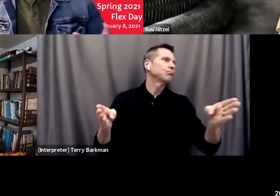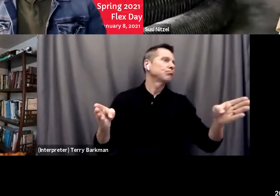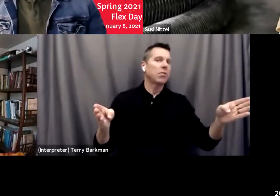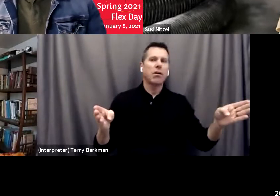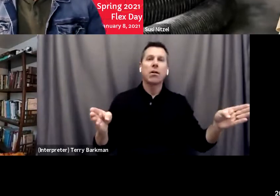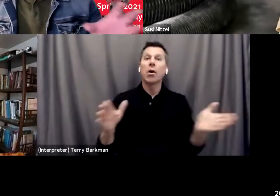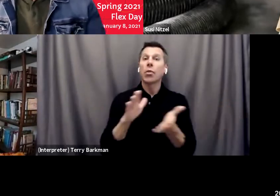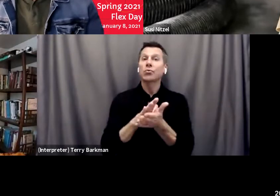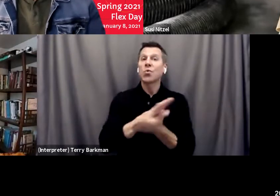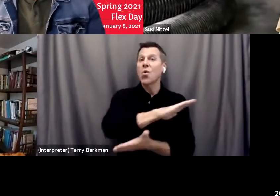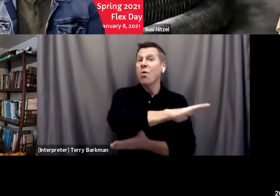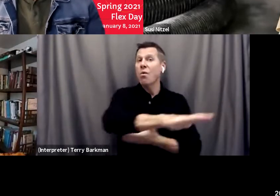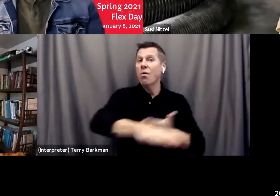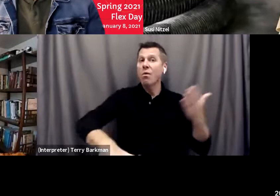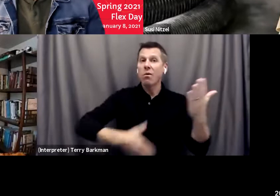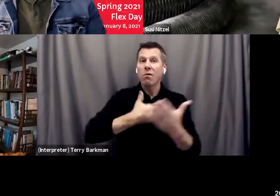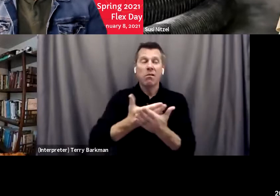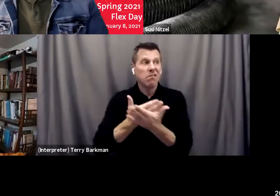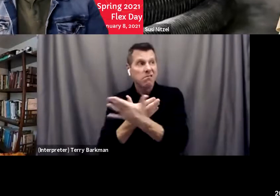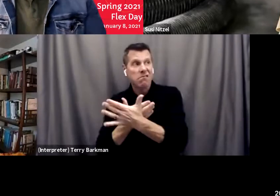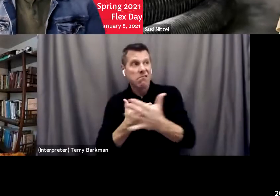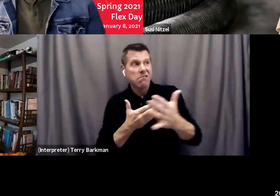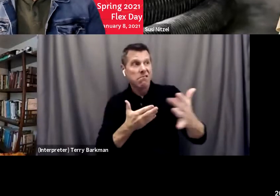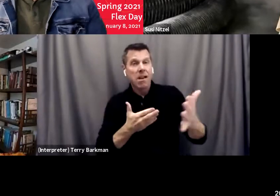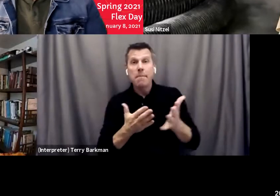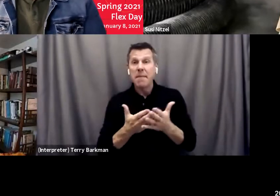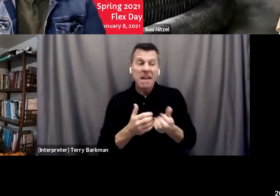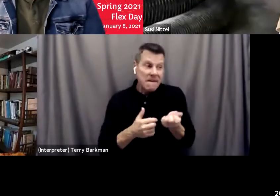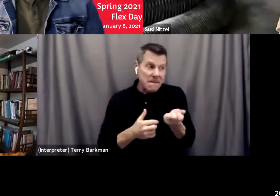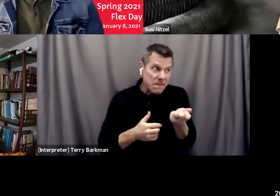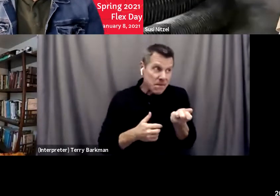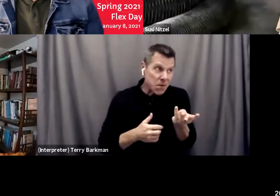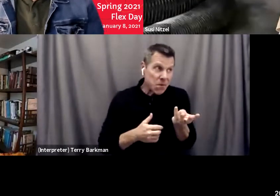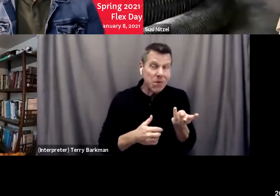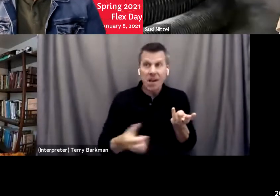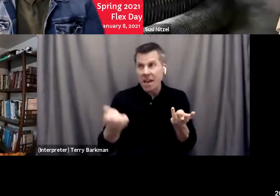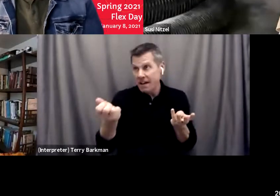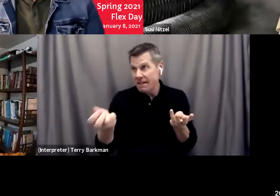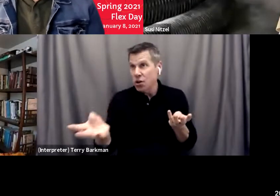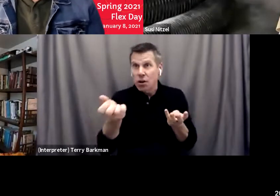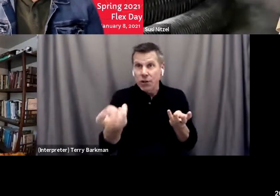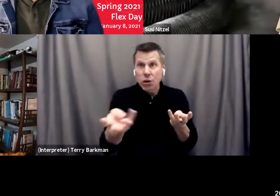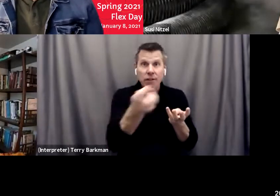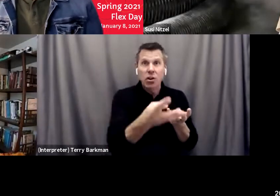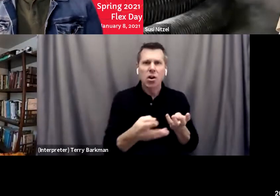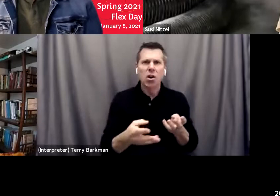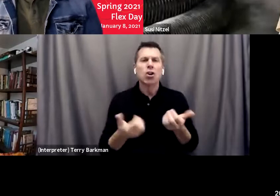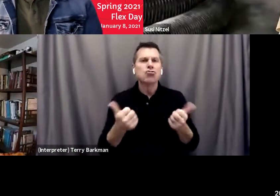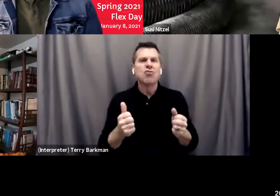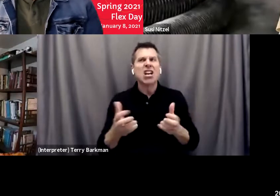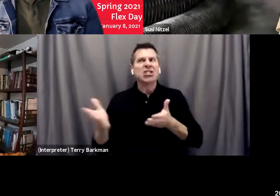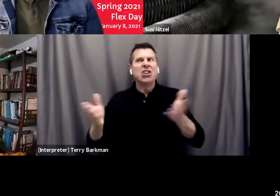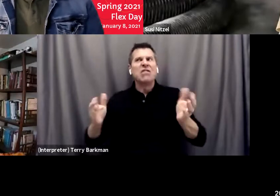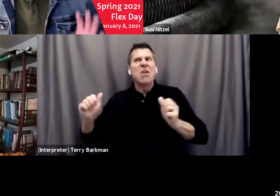these smaller populations versus Everyone, let's just try to service everyone and everybody gets the same same services. Well,